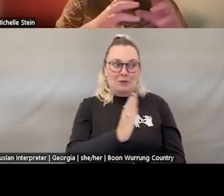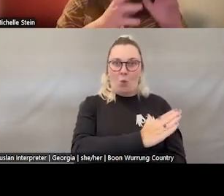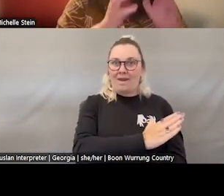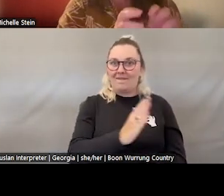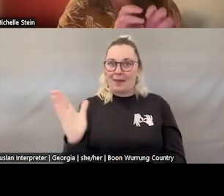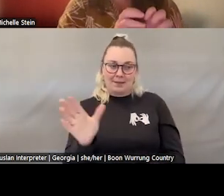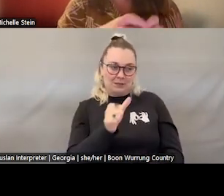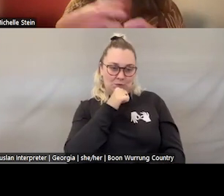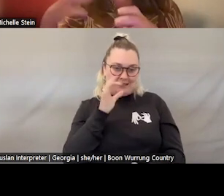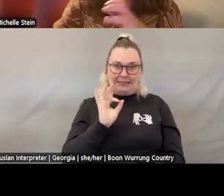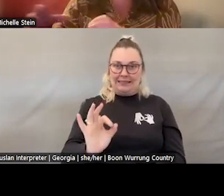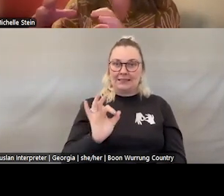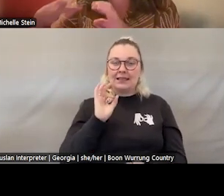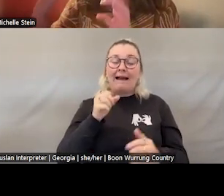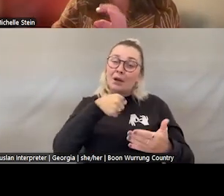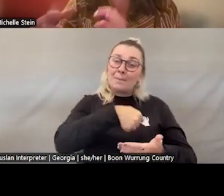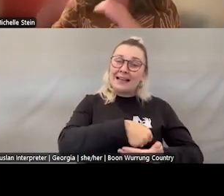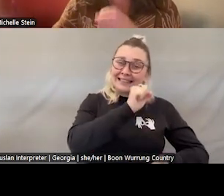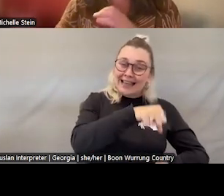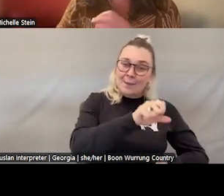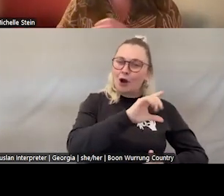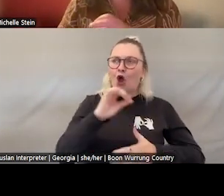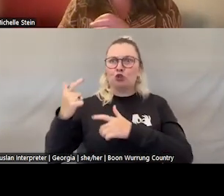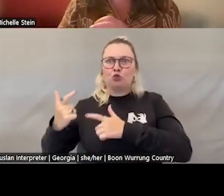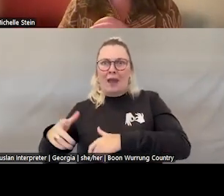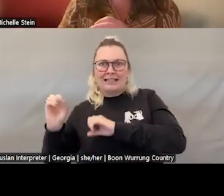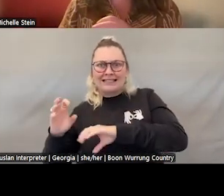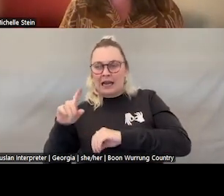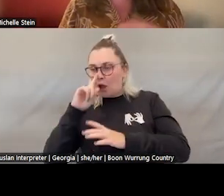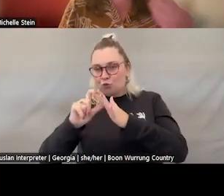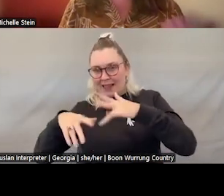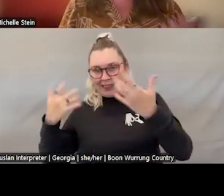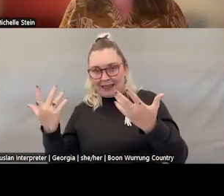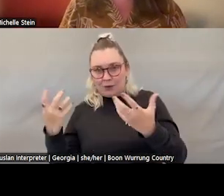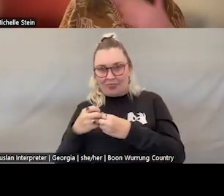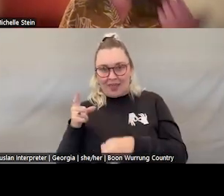just the basics, but they're not having too much that you can't do something with it. That's why I